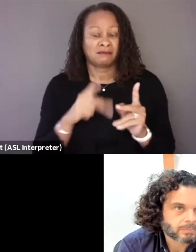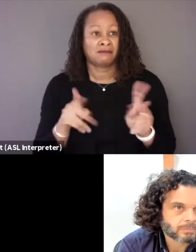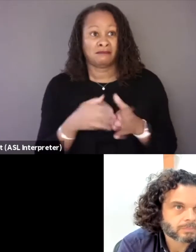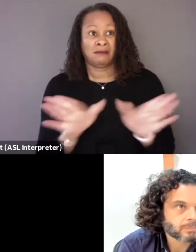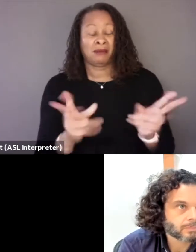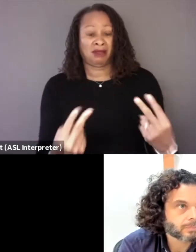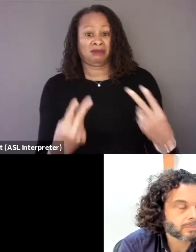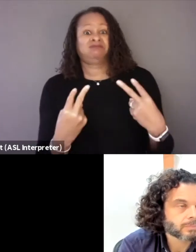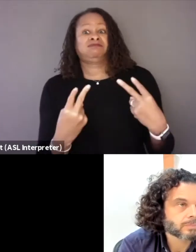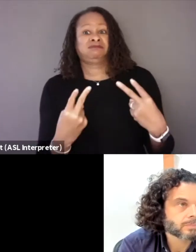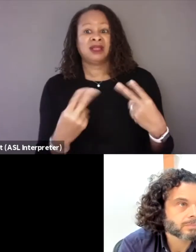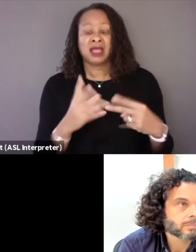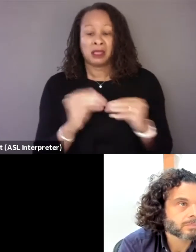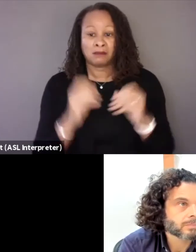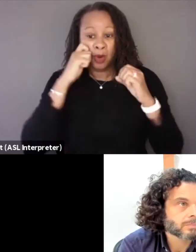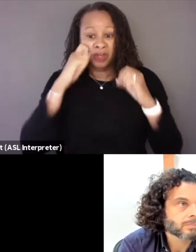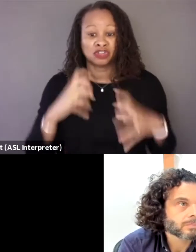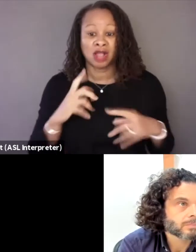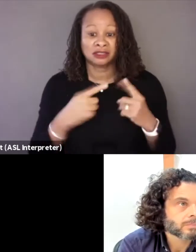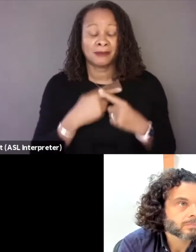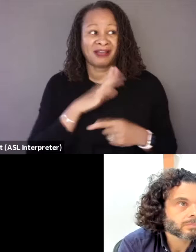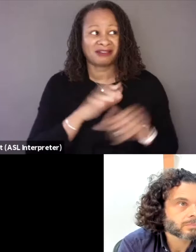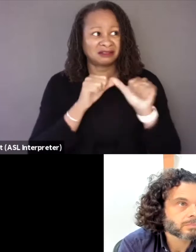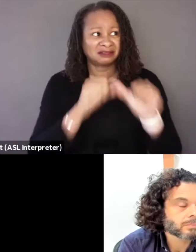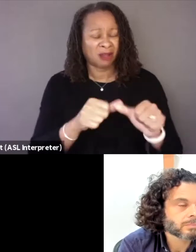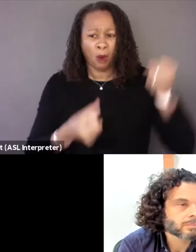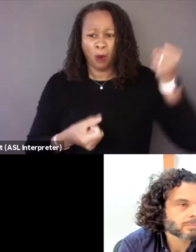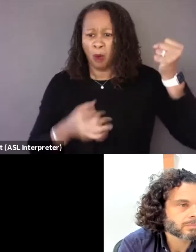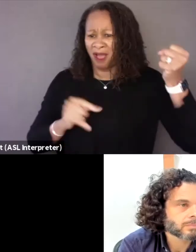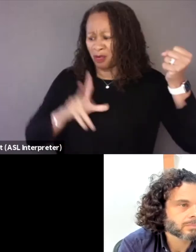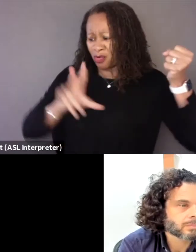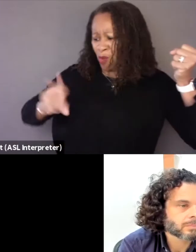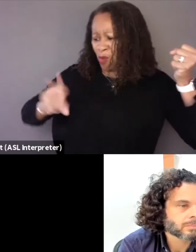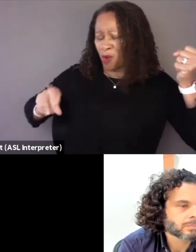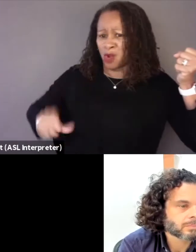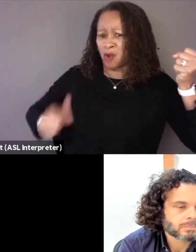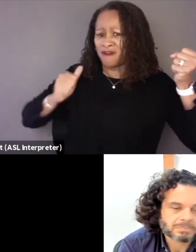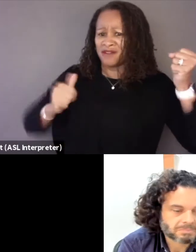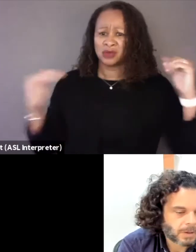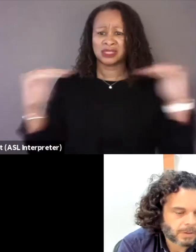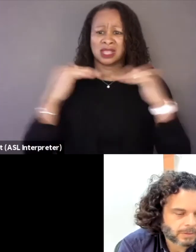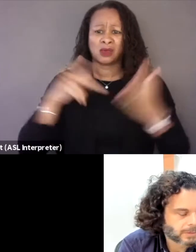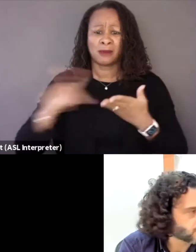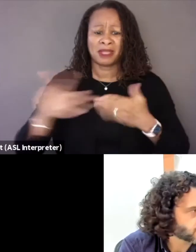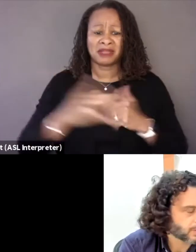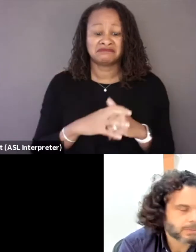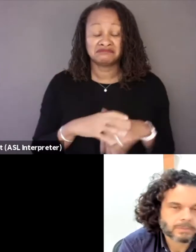even more shocked about their continued holdout and anything else that's? Yeah.